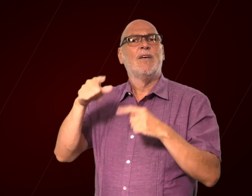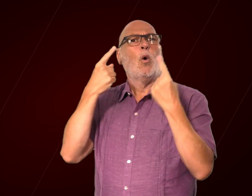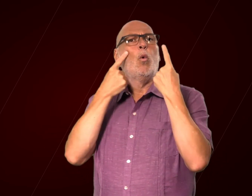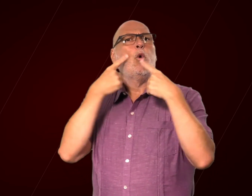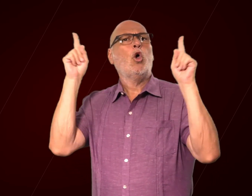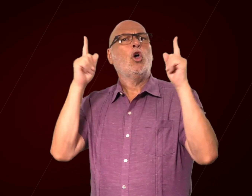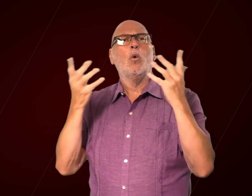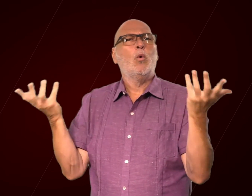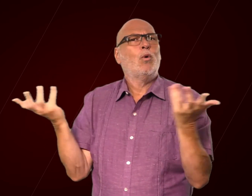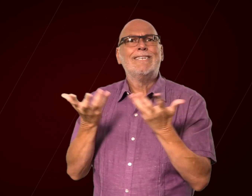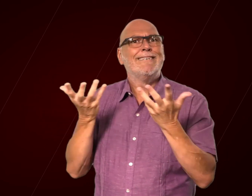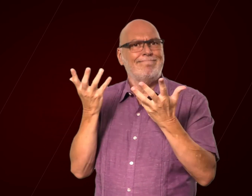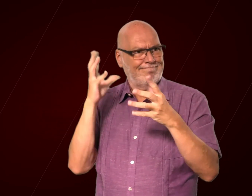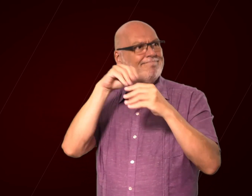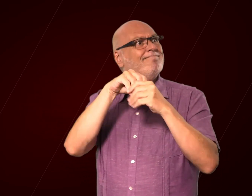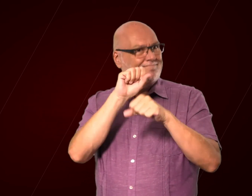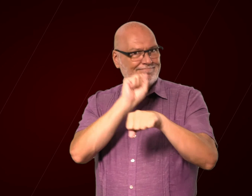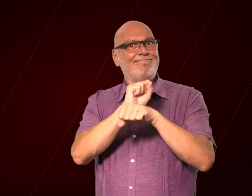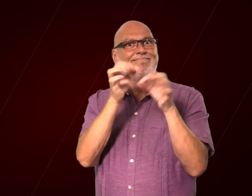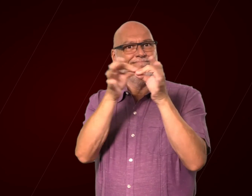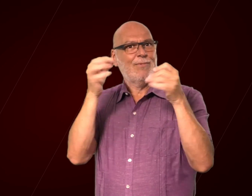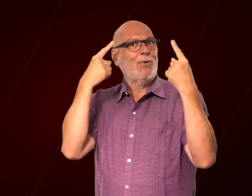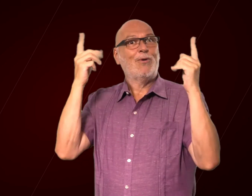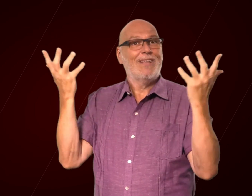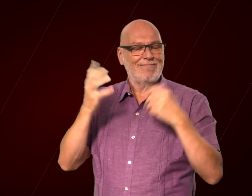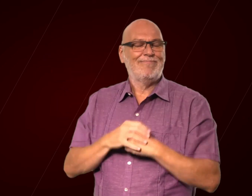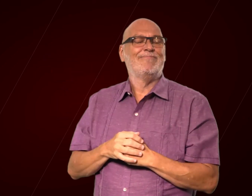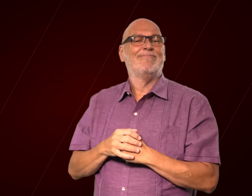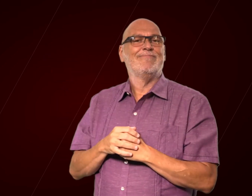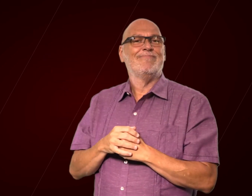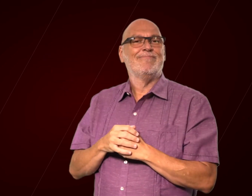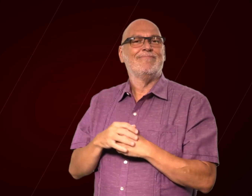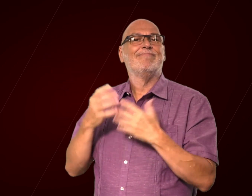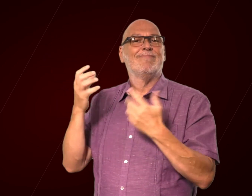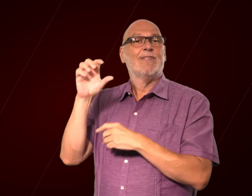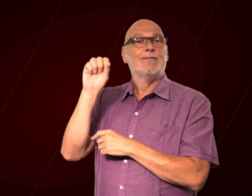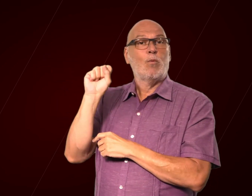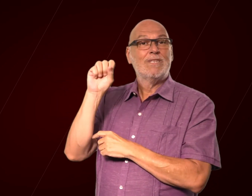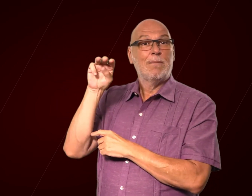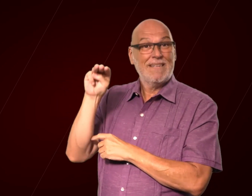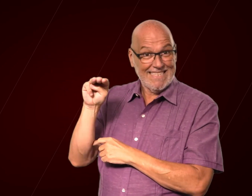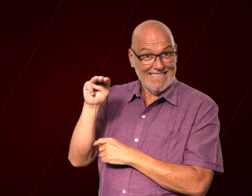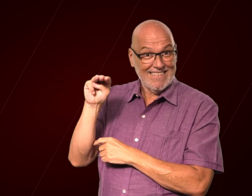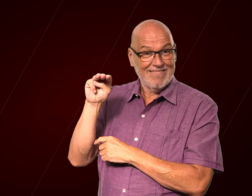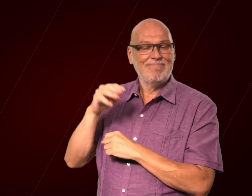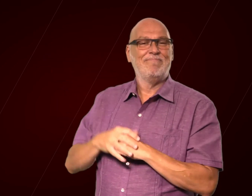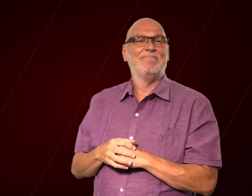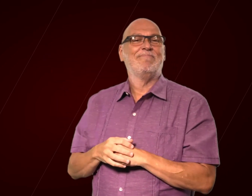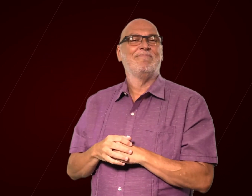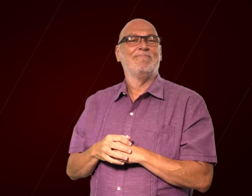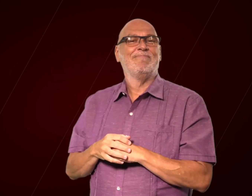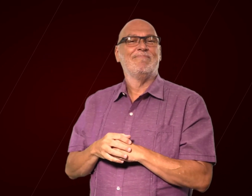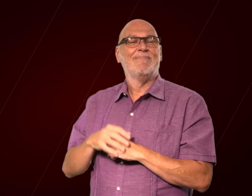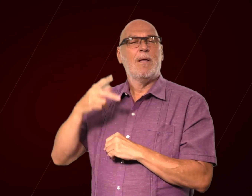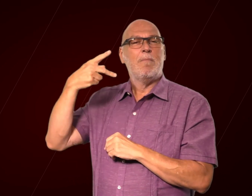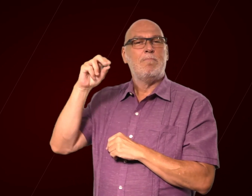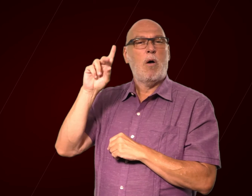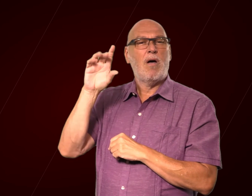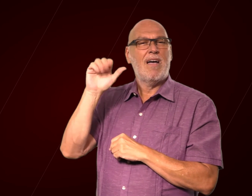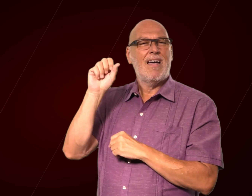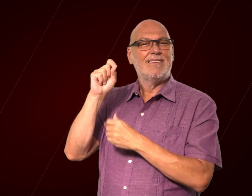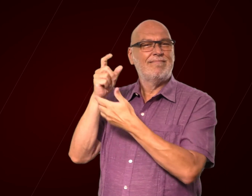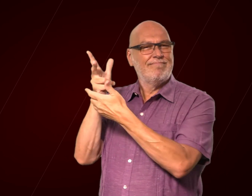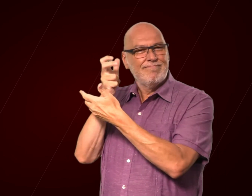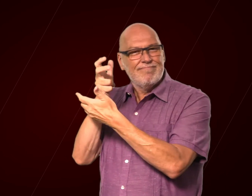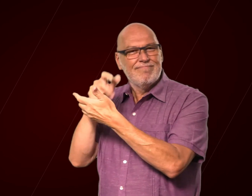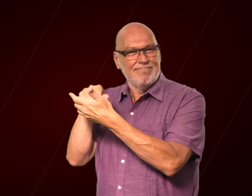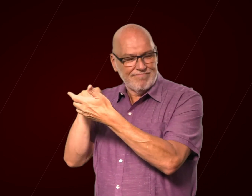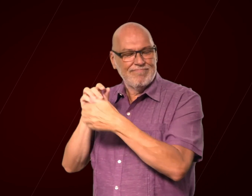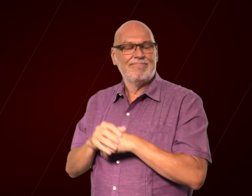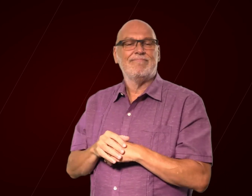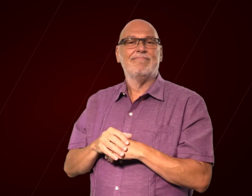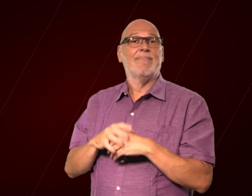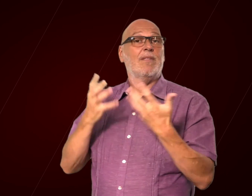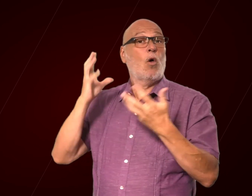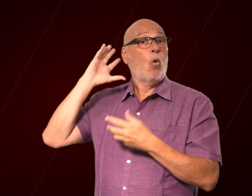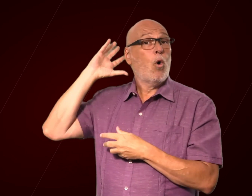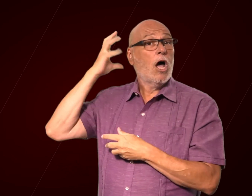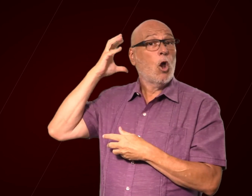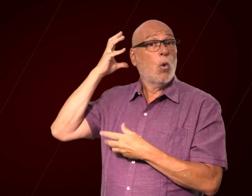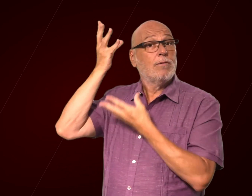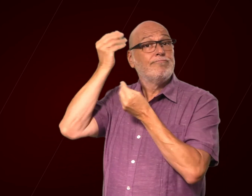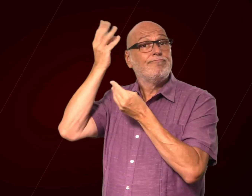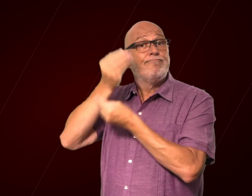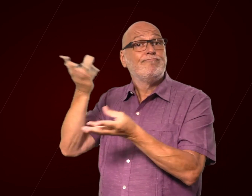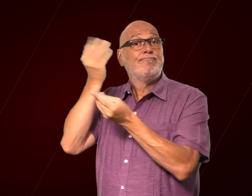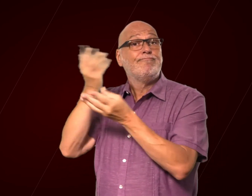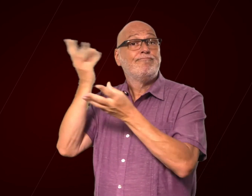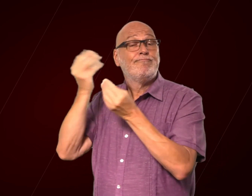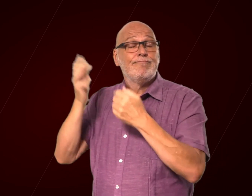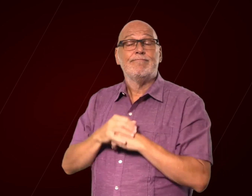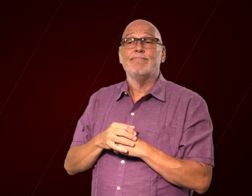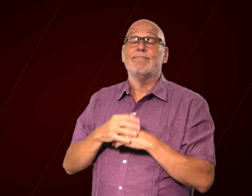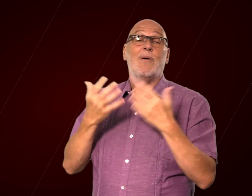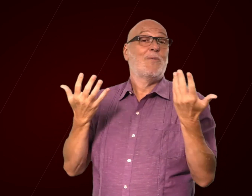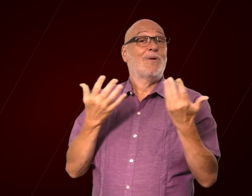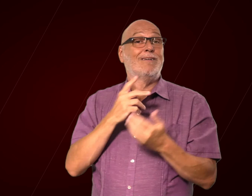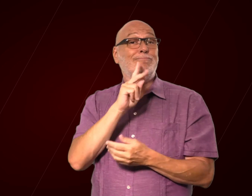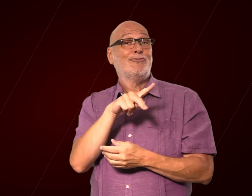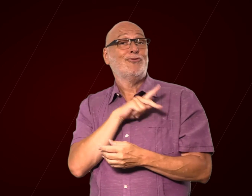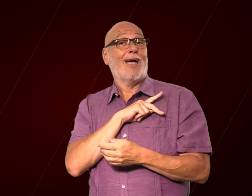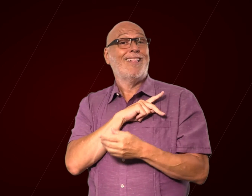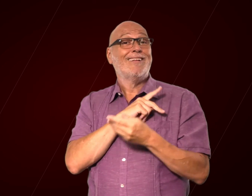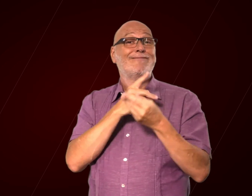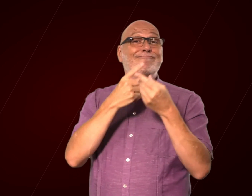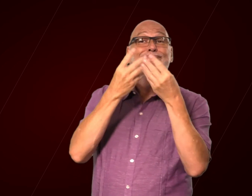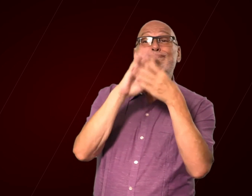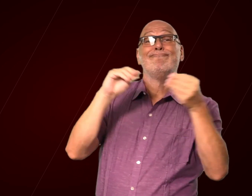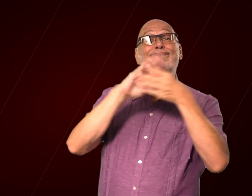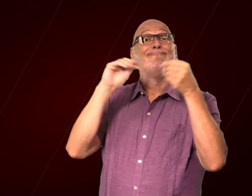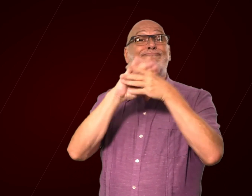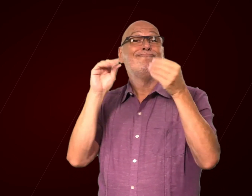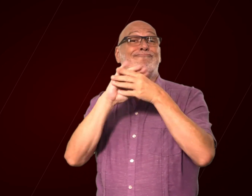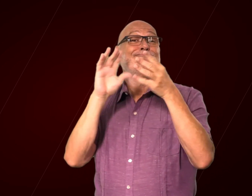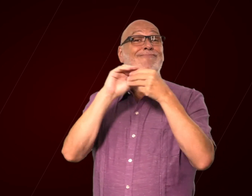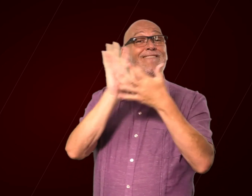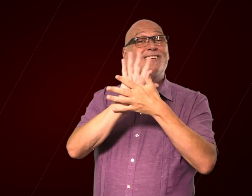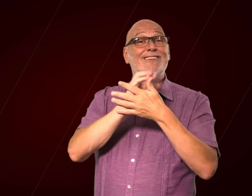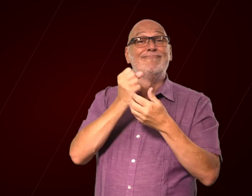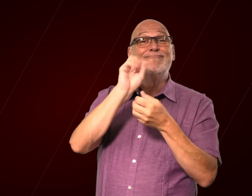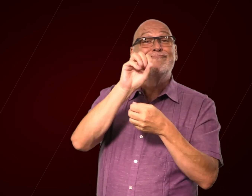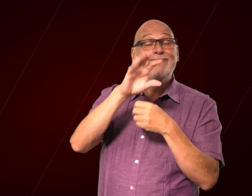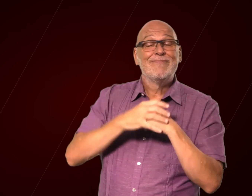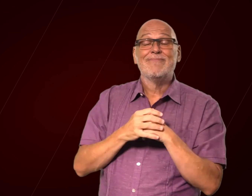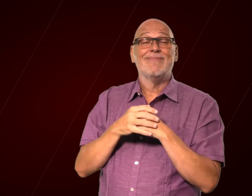It works on social media, podcasts, radio content, personal videos,